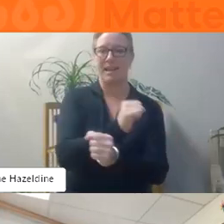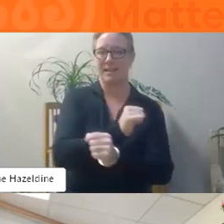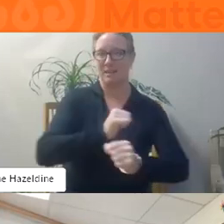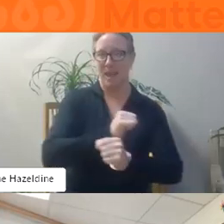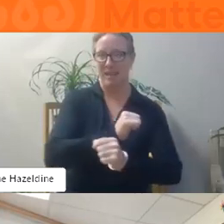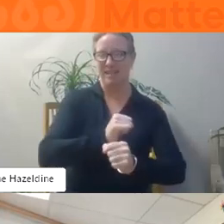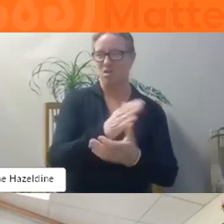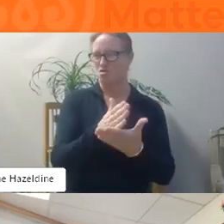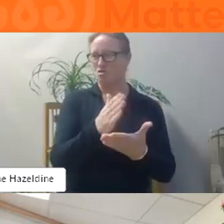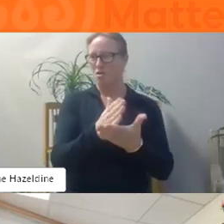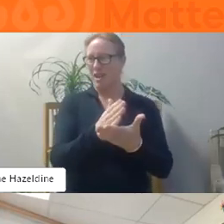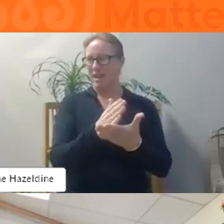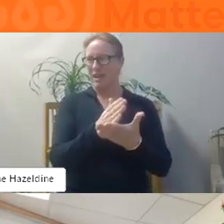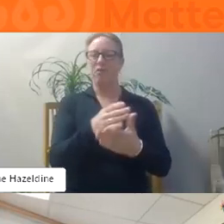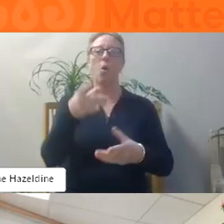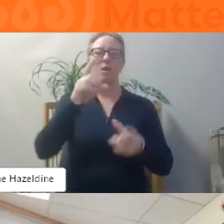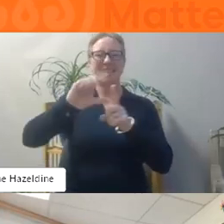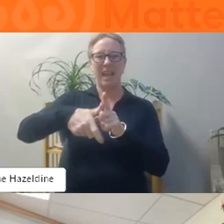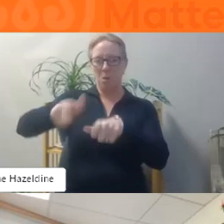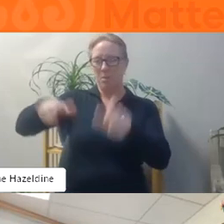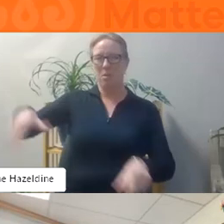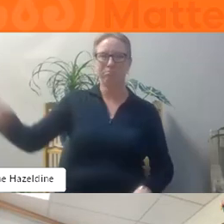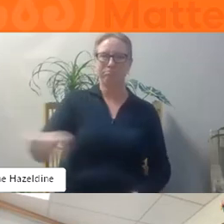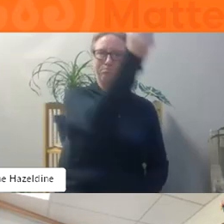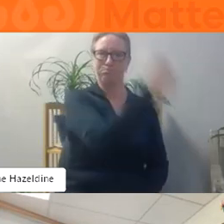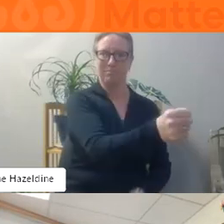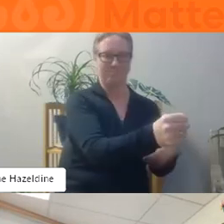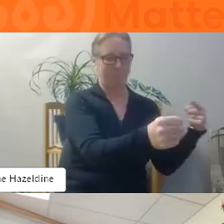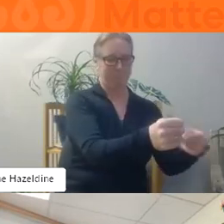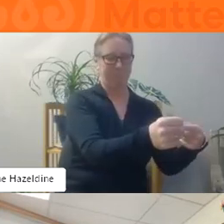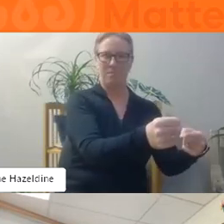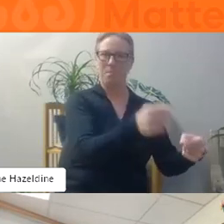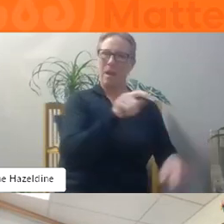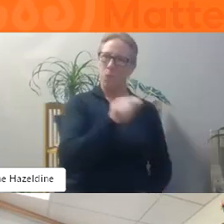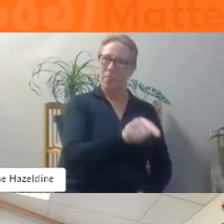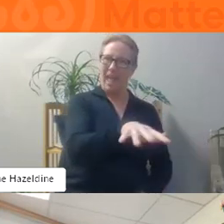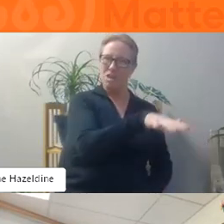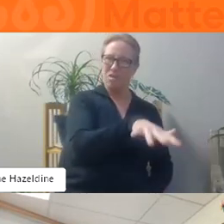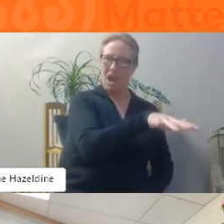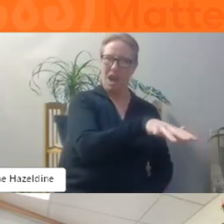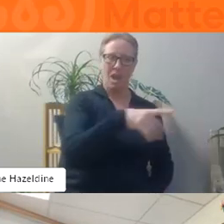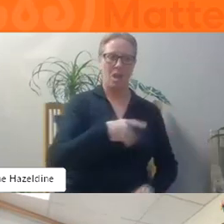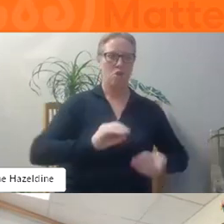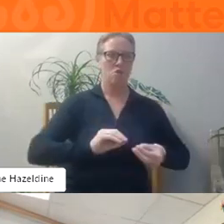secret is to get people to understand that those parking spaces are created,